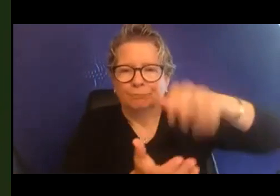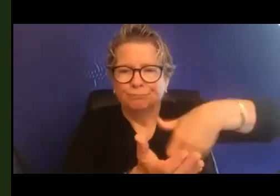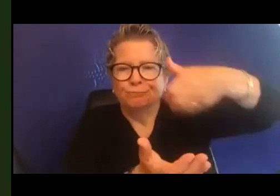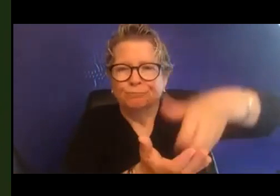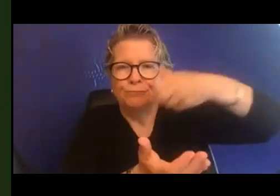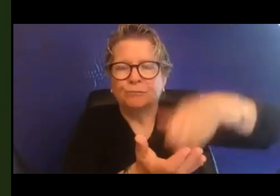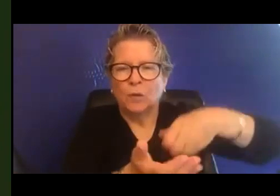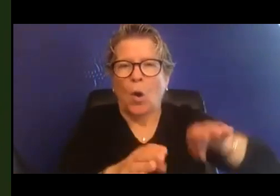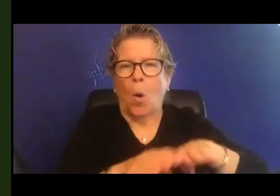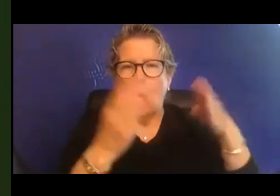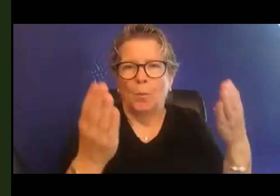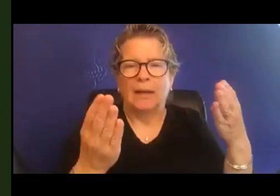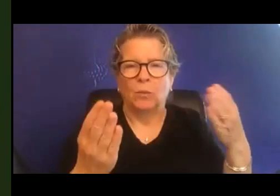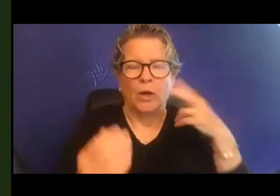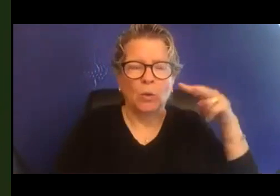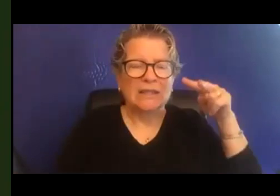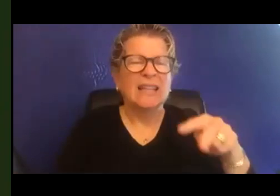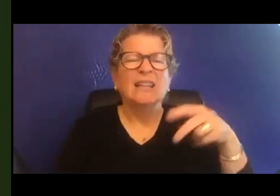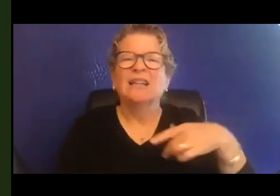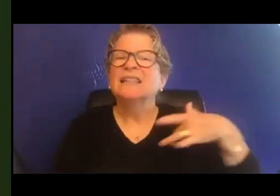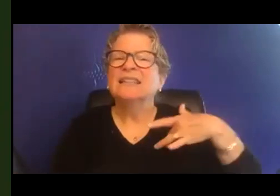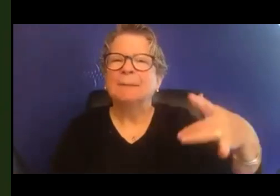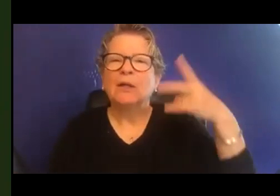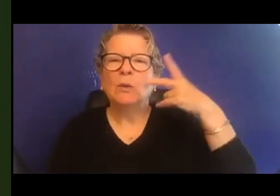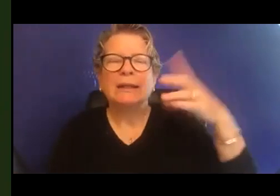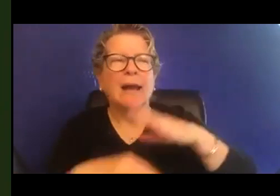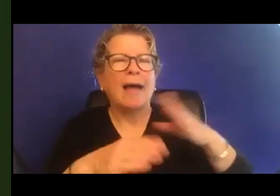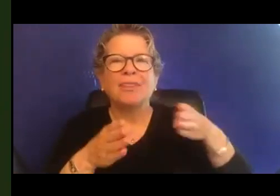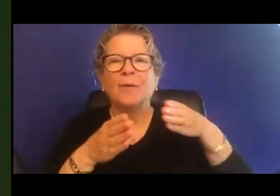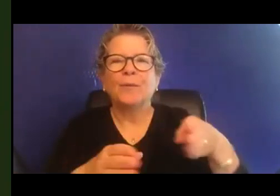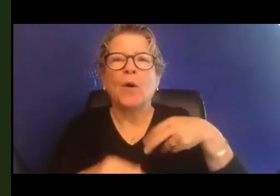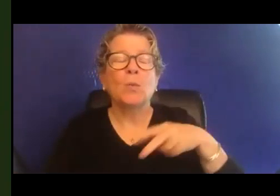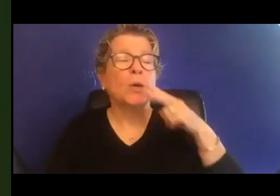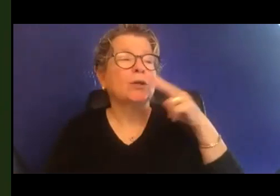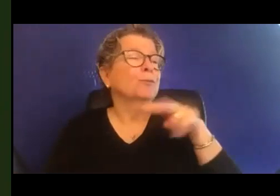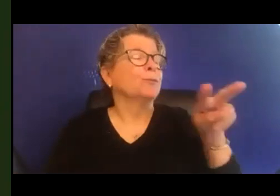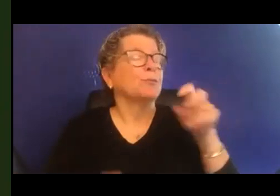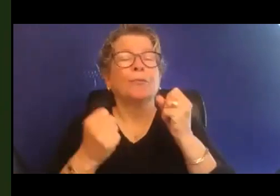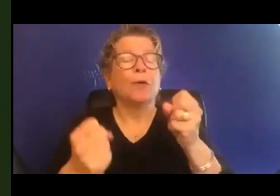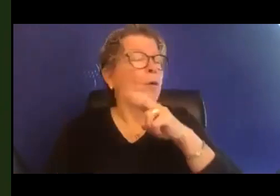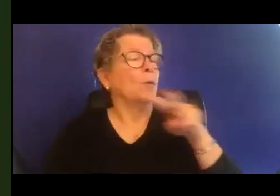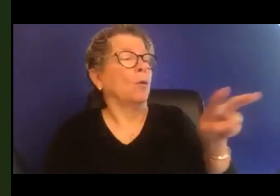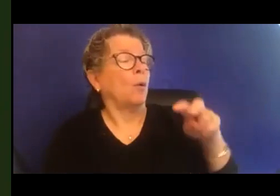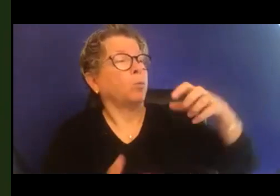alongside the roadways, if you're watching.